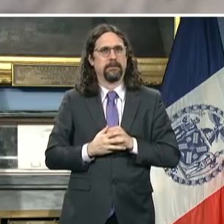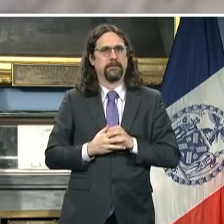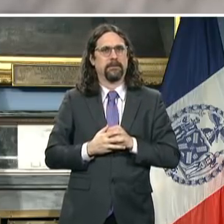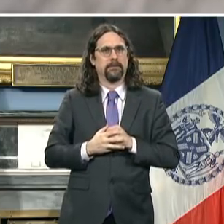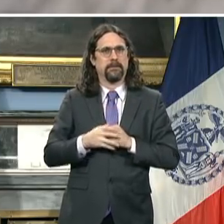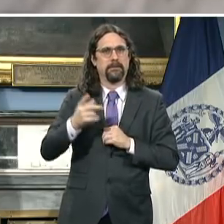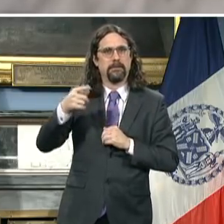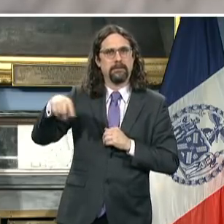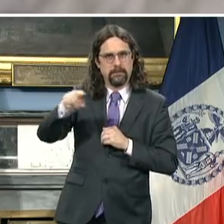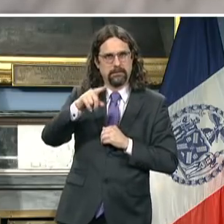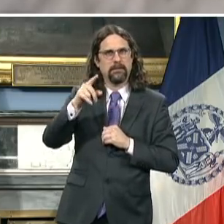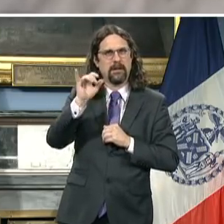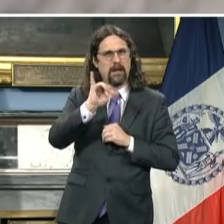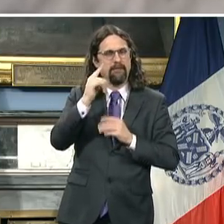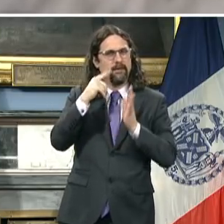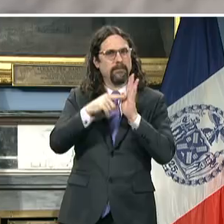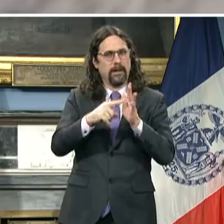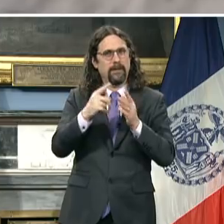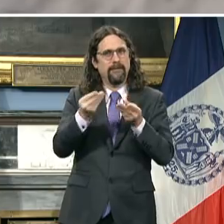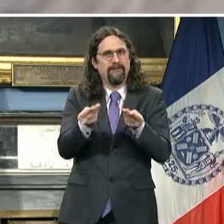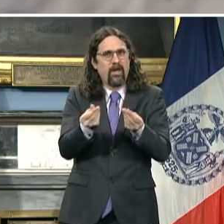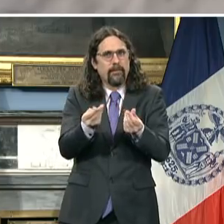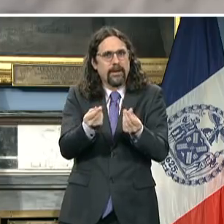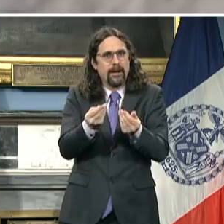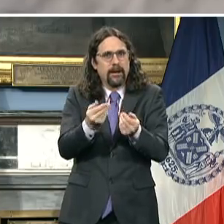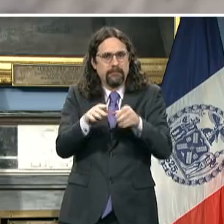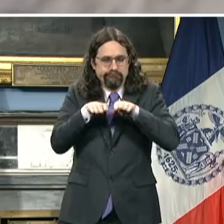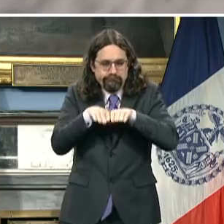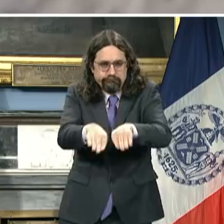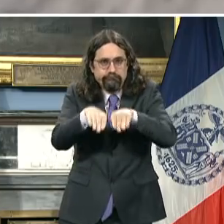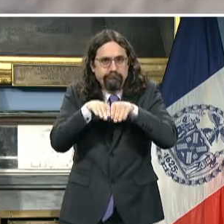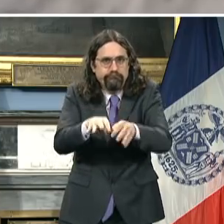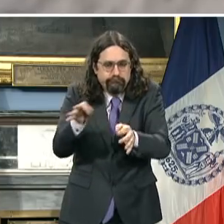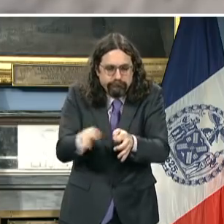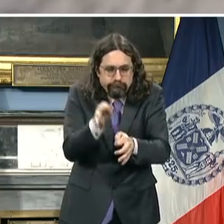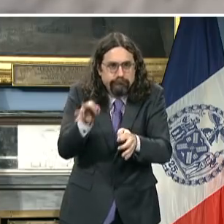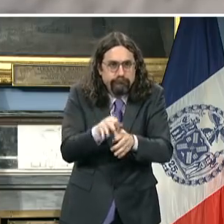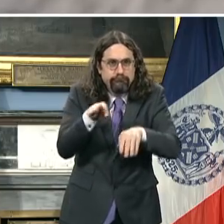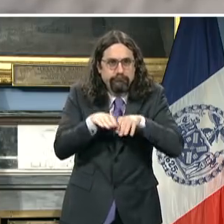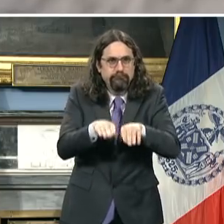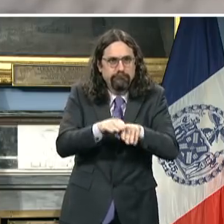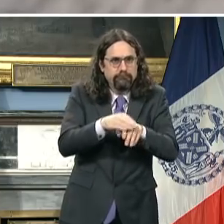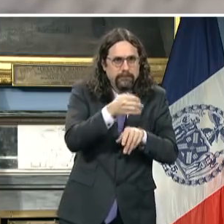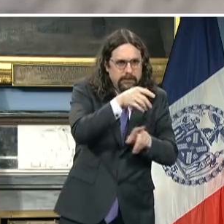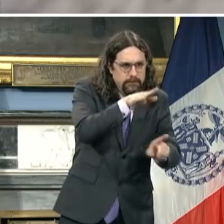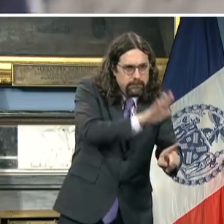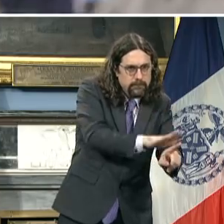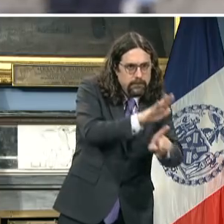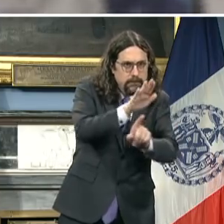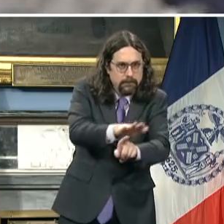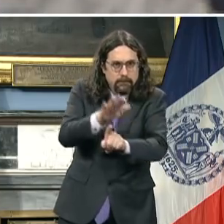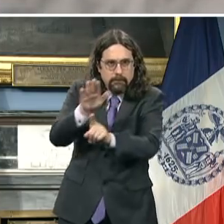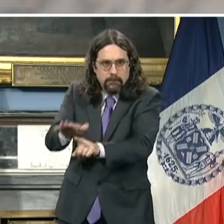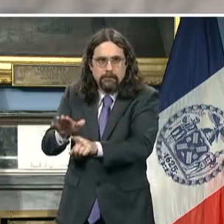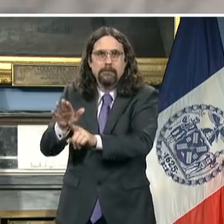THOSE ROWS UPON ROWS OF SEWING MACHINES AND SEEING THE SURGICAL GOWNS